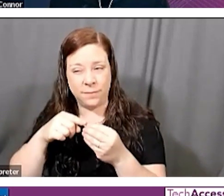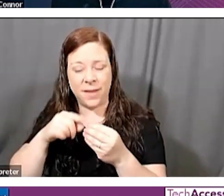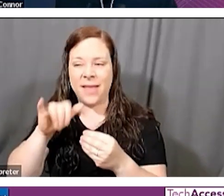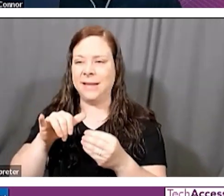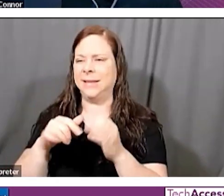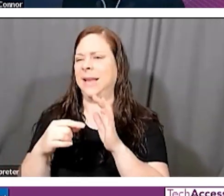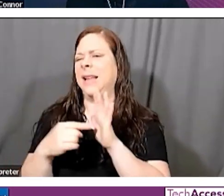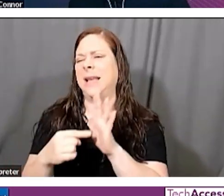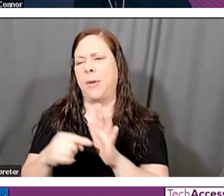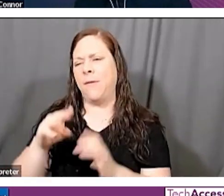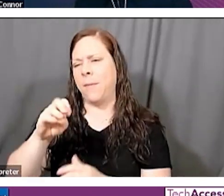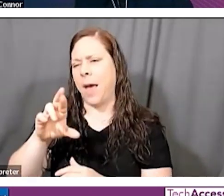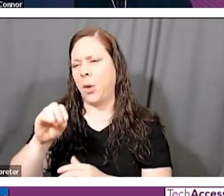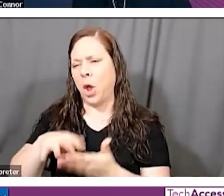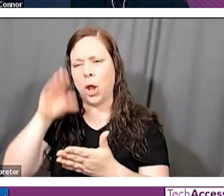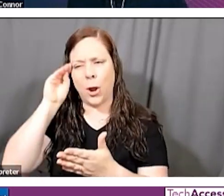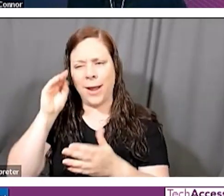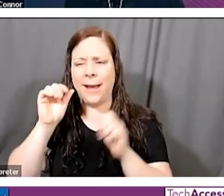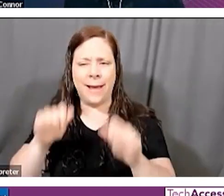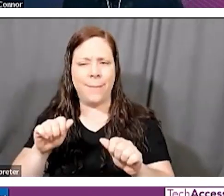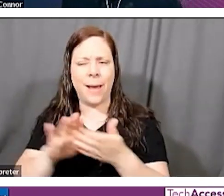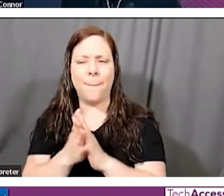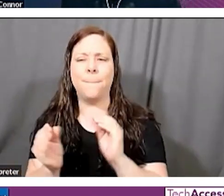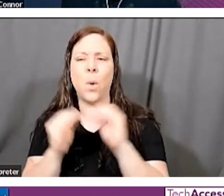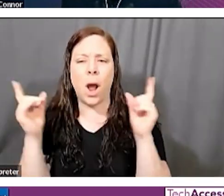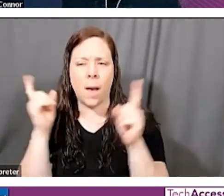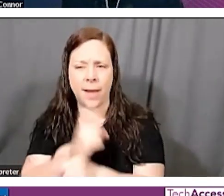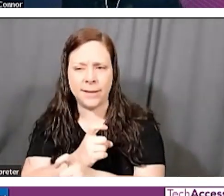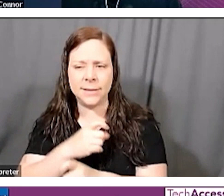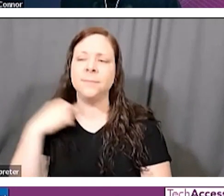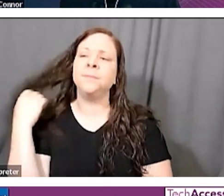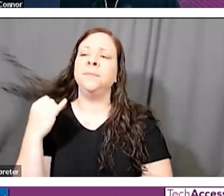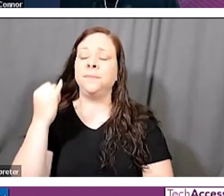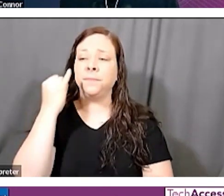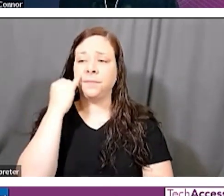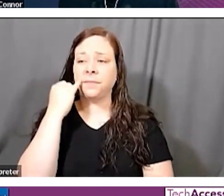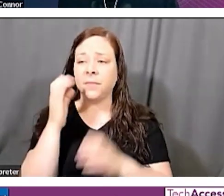and it can get far more complex, right? If I am somebody who can deeply integrate into that system